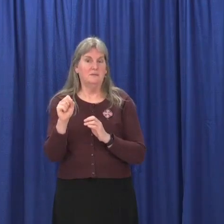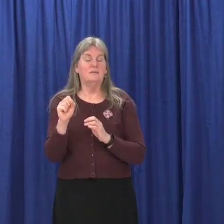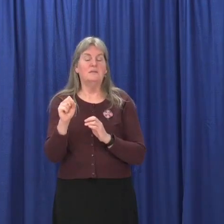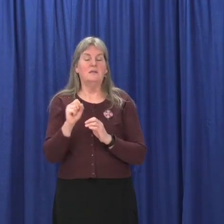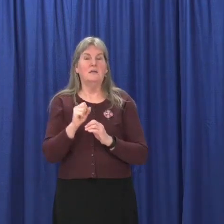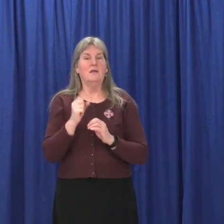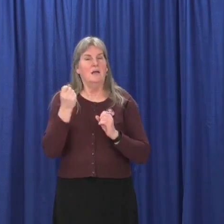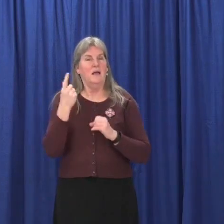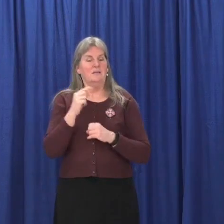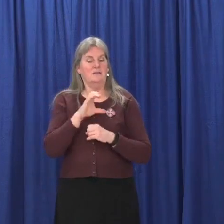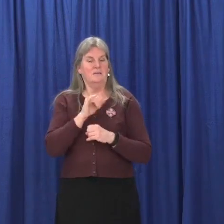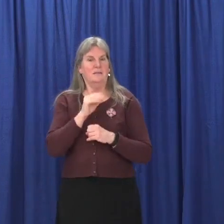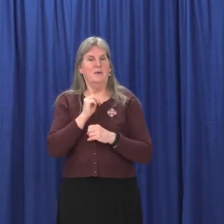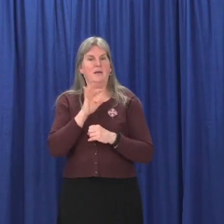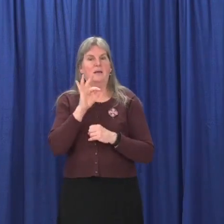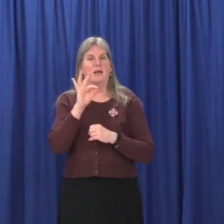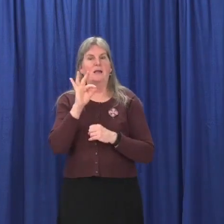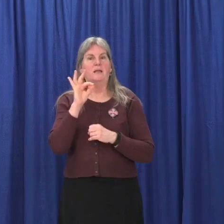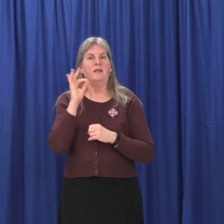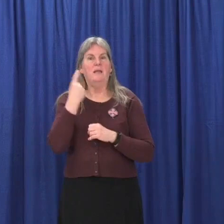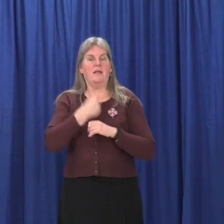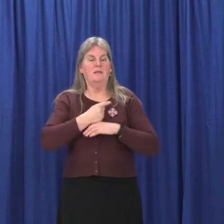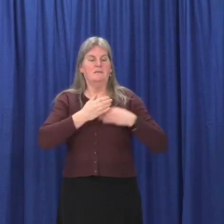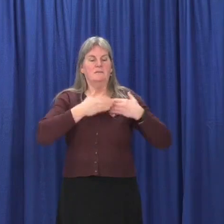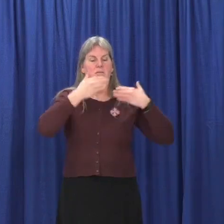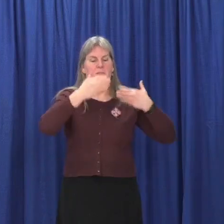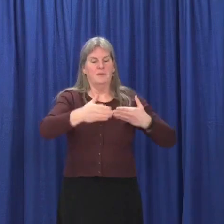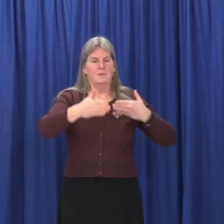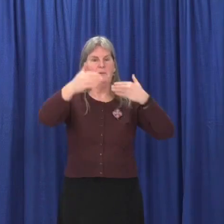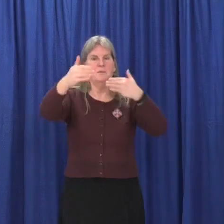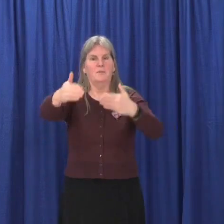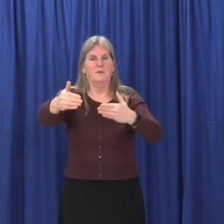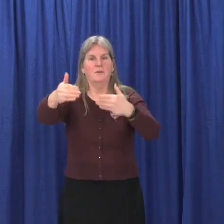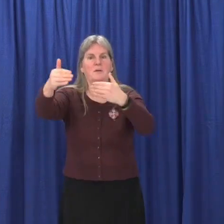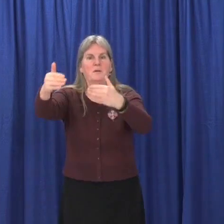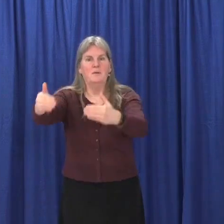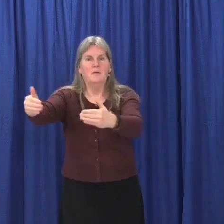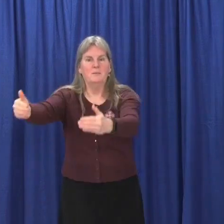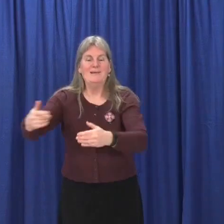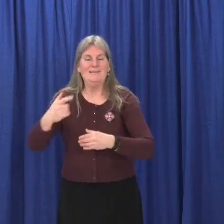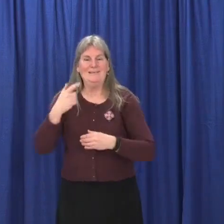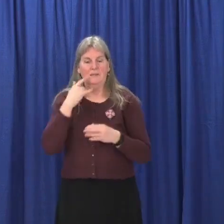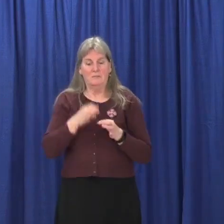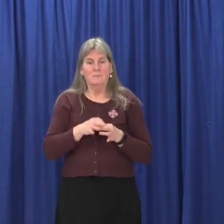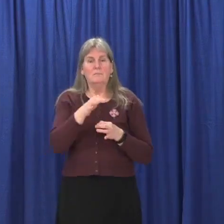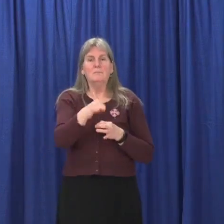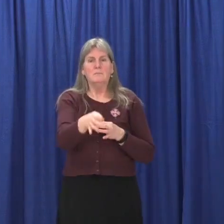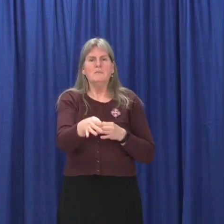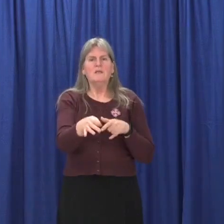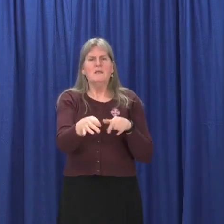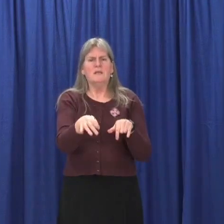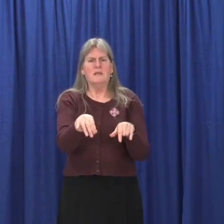So we did extend the Civil Emergency Measure Act. But again,